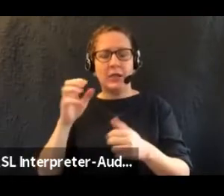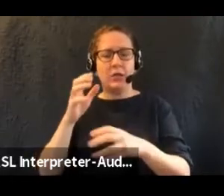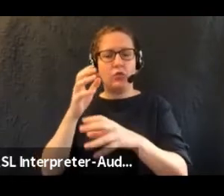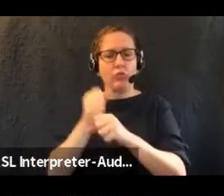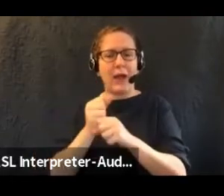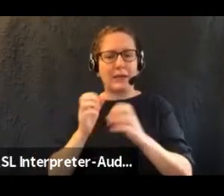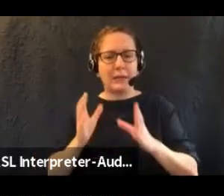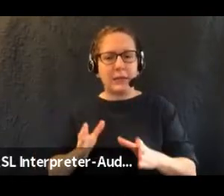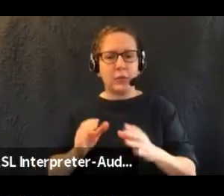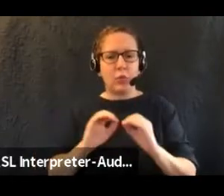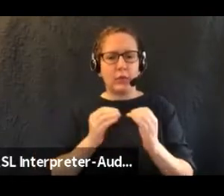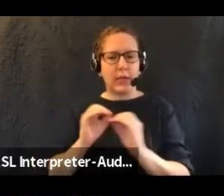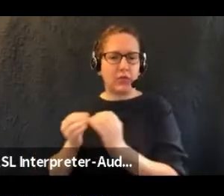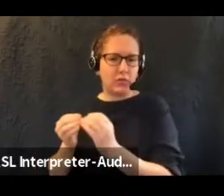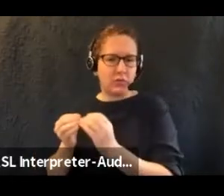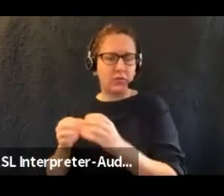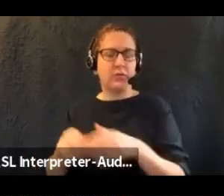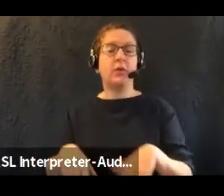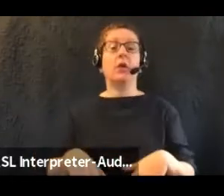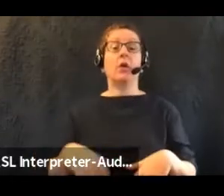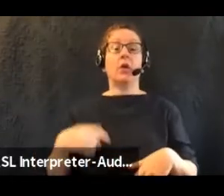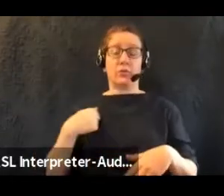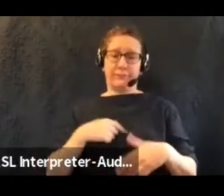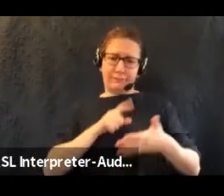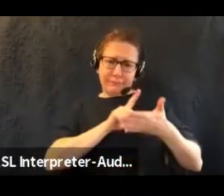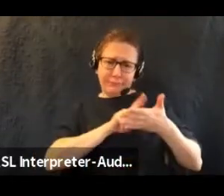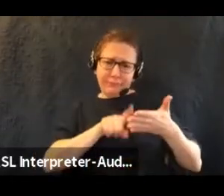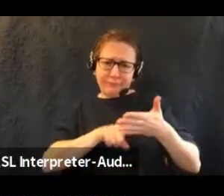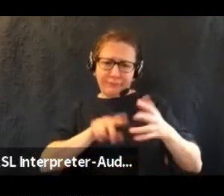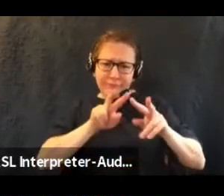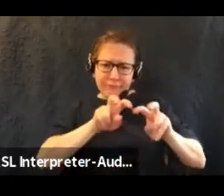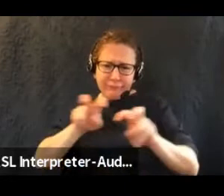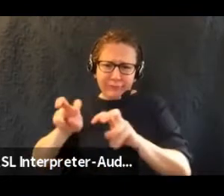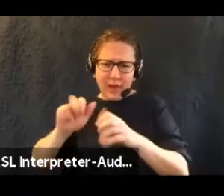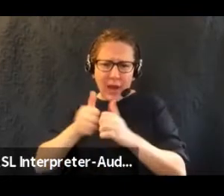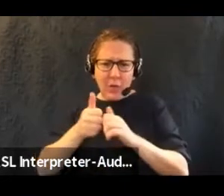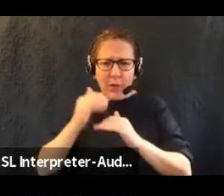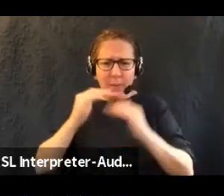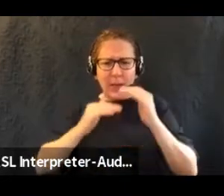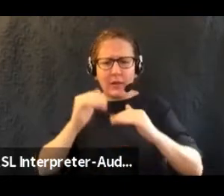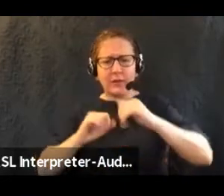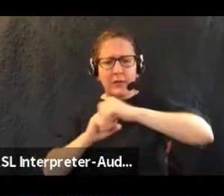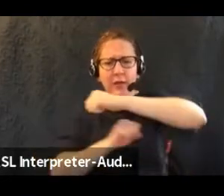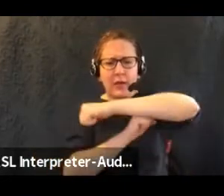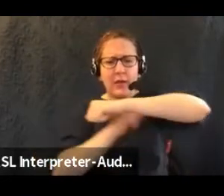we looked at ways that we could sort of build an infrastructure of understanding and commitment